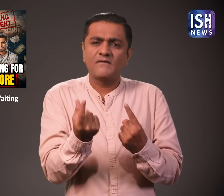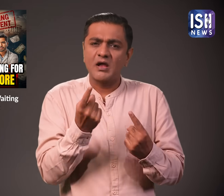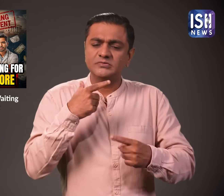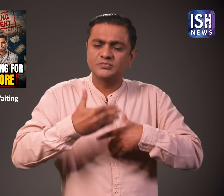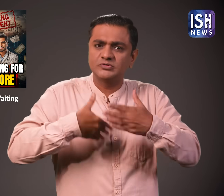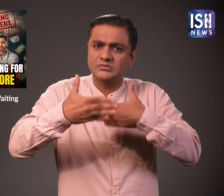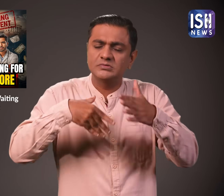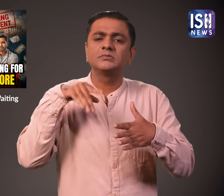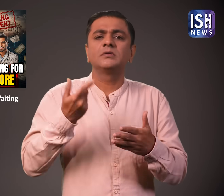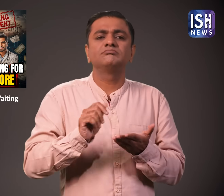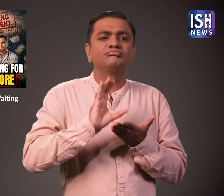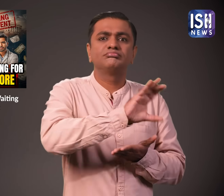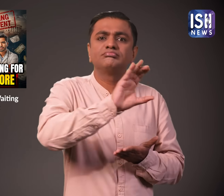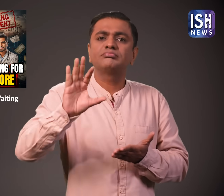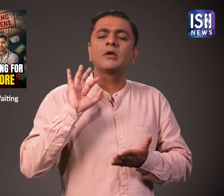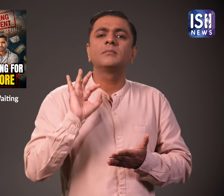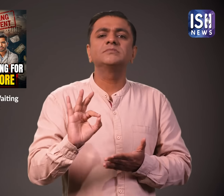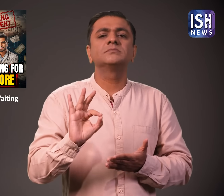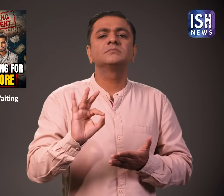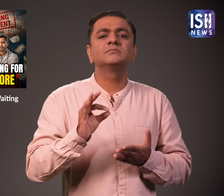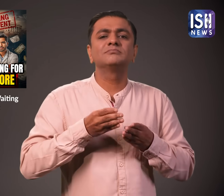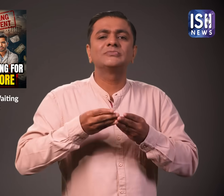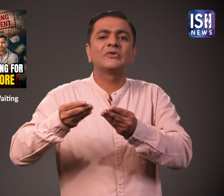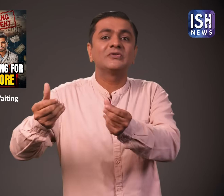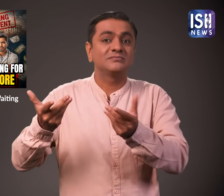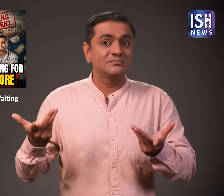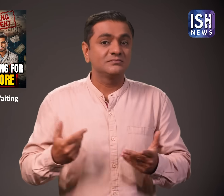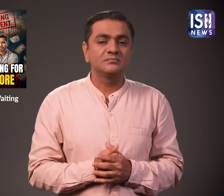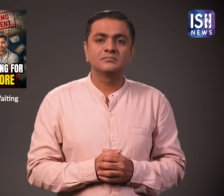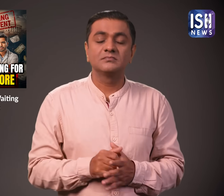Fast audits will ensure timely payments and smooth functioning.